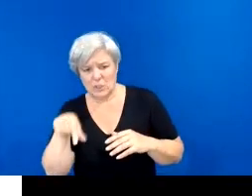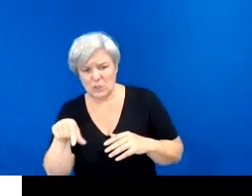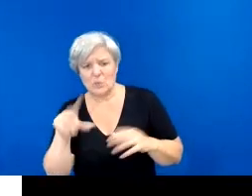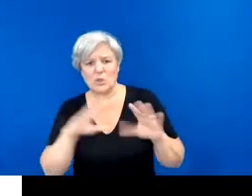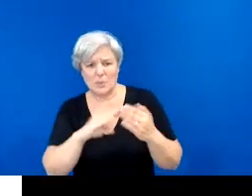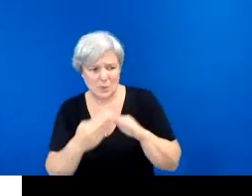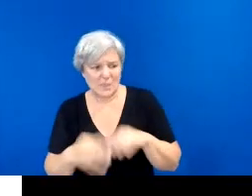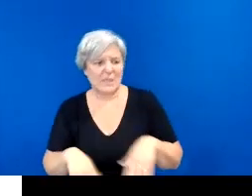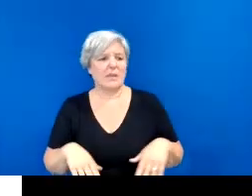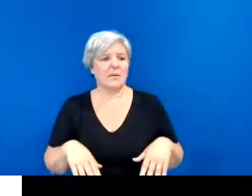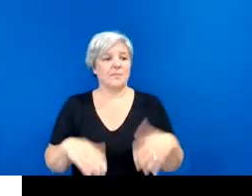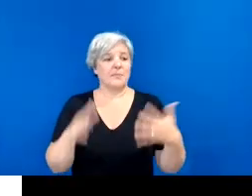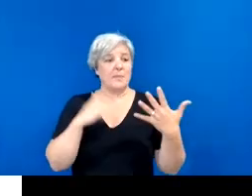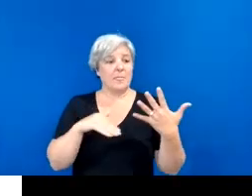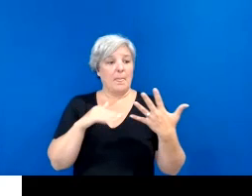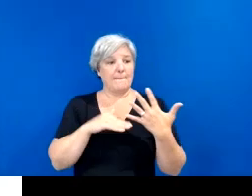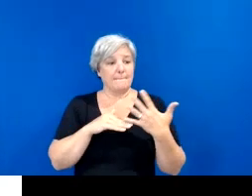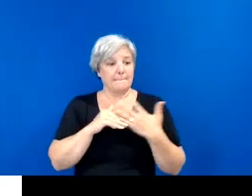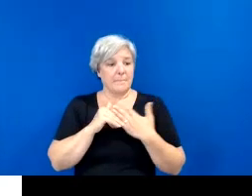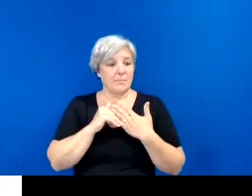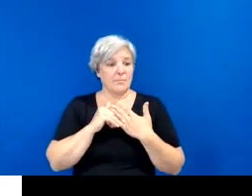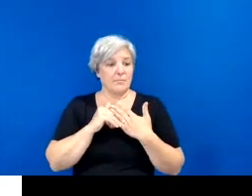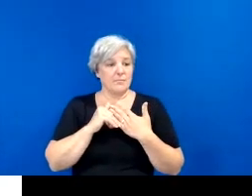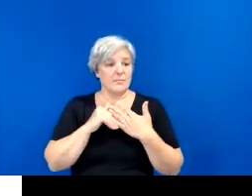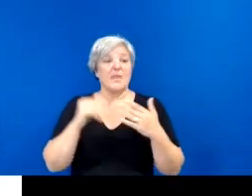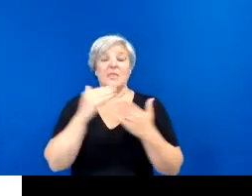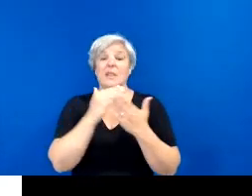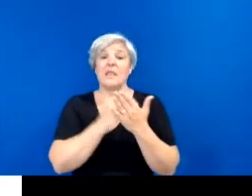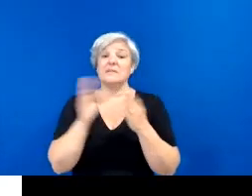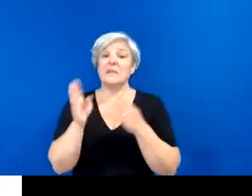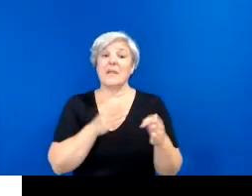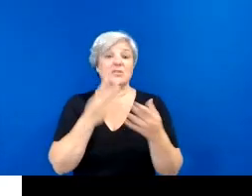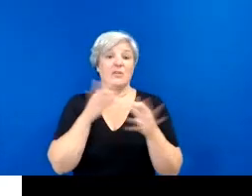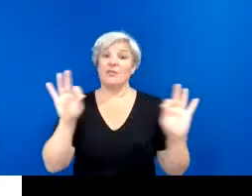This one the lesson plans and discussion questions are free to use. There is some supplemental content,